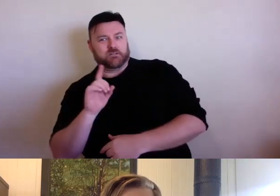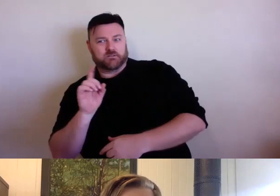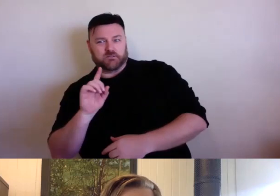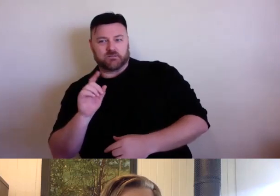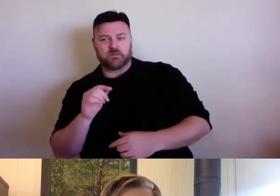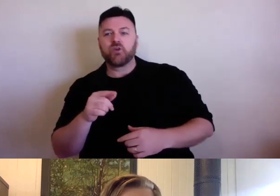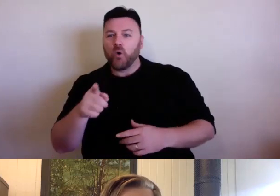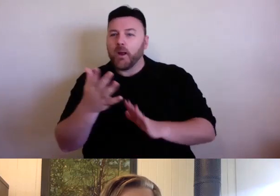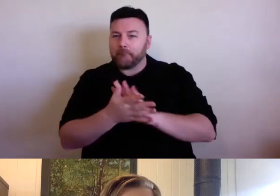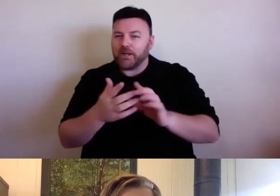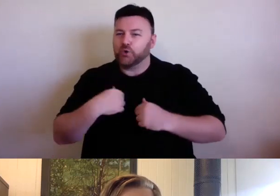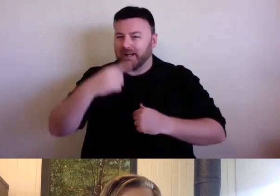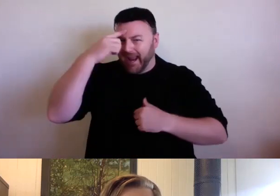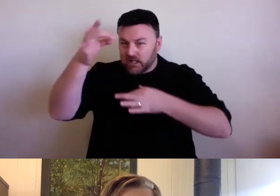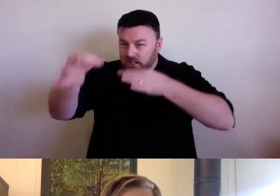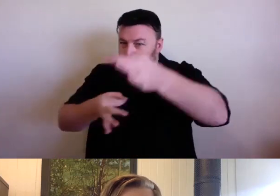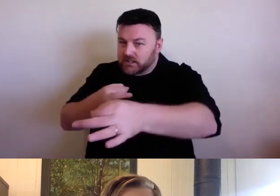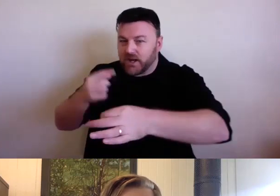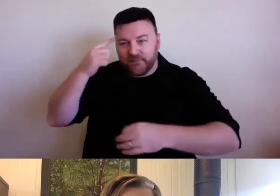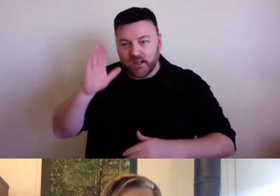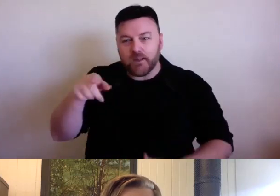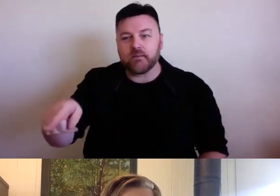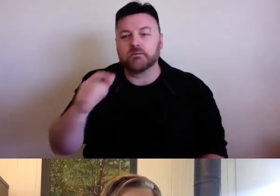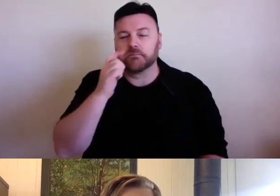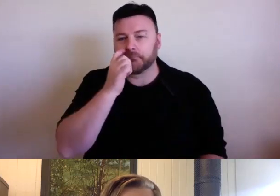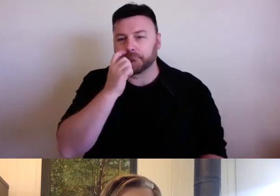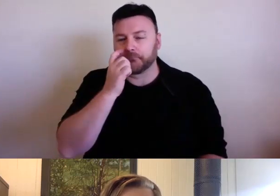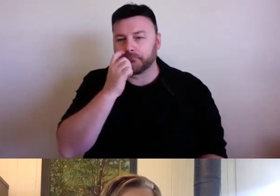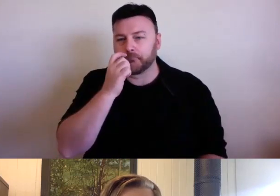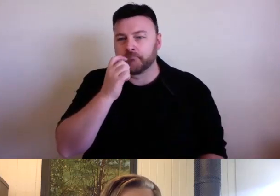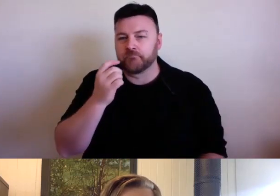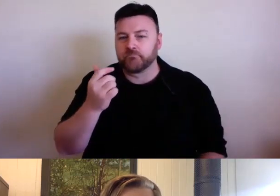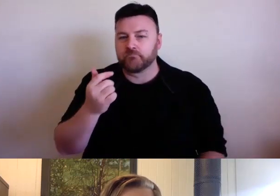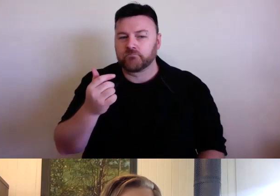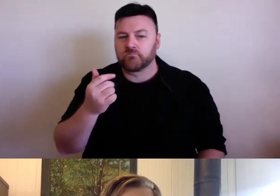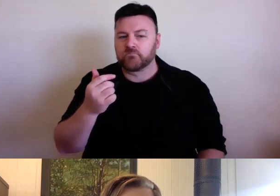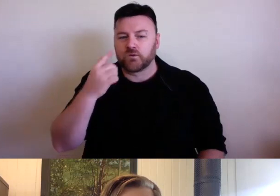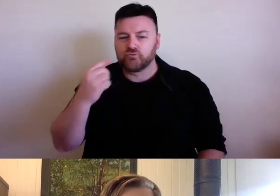attentive emotionally - if nothing else - to that loss aversion